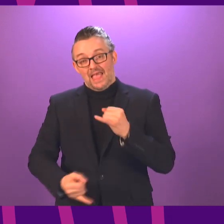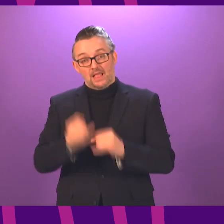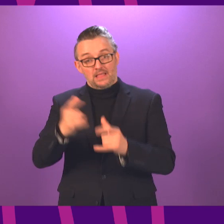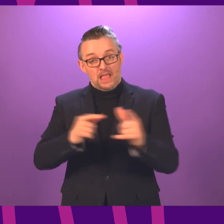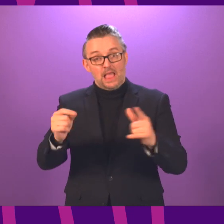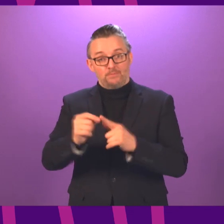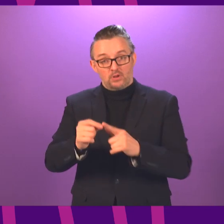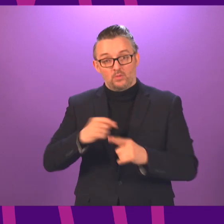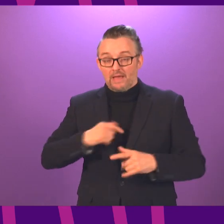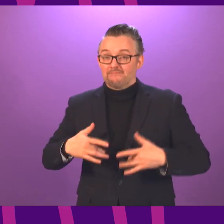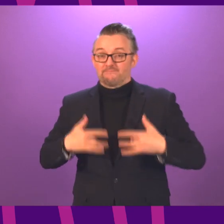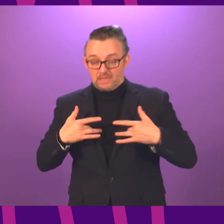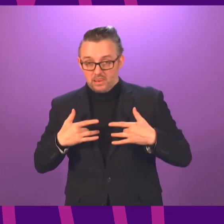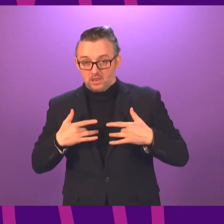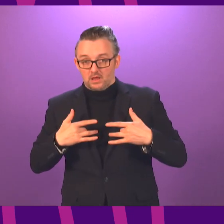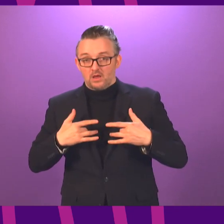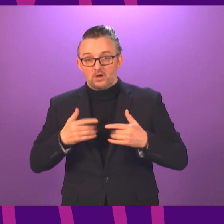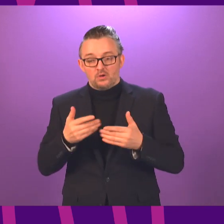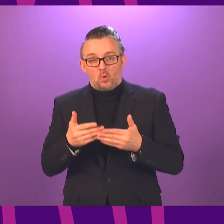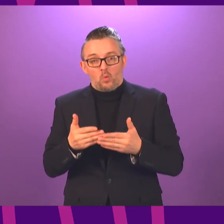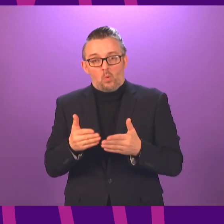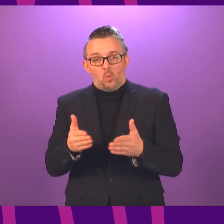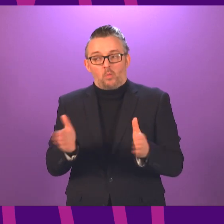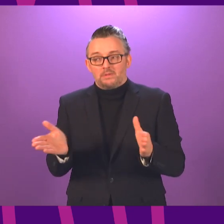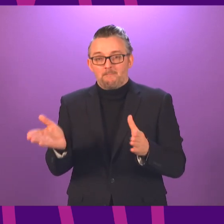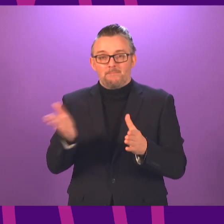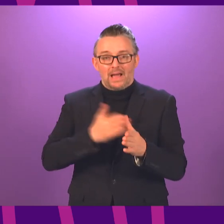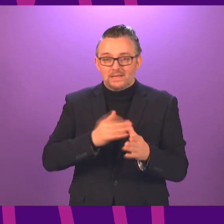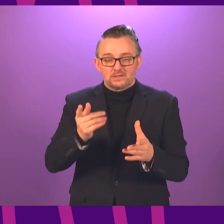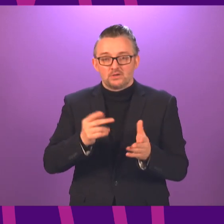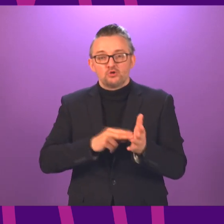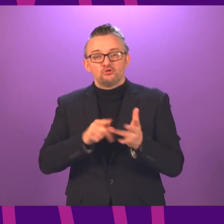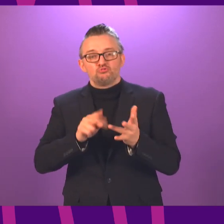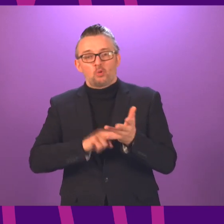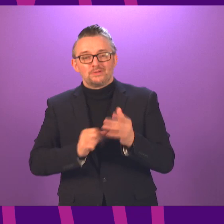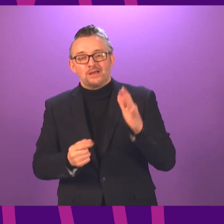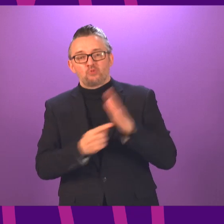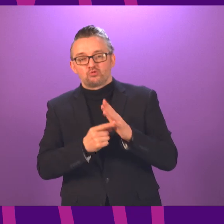phased but significant reopening of the economy, including non-essential retail, hospitality